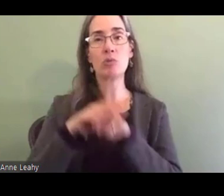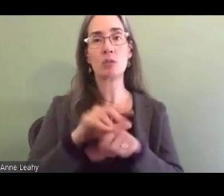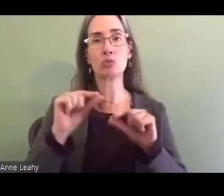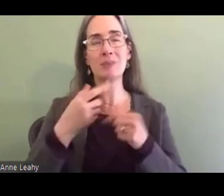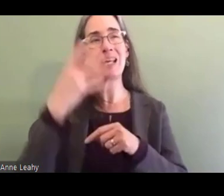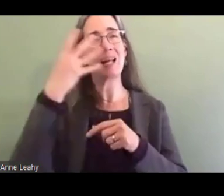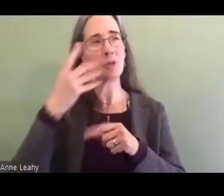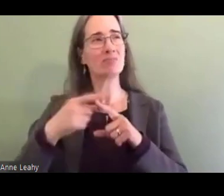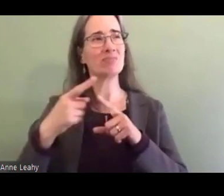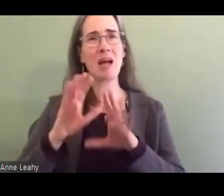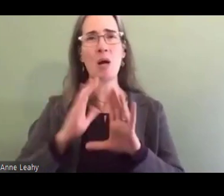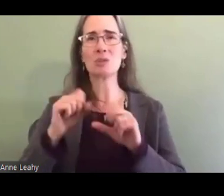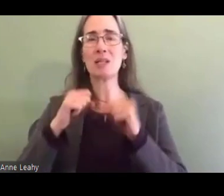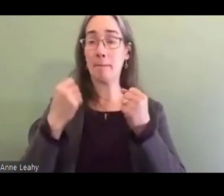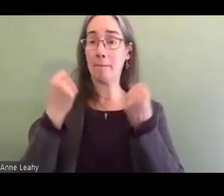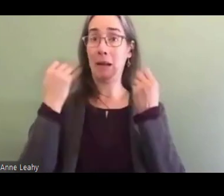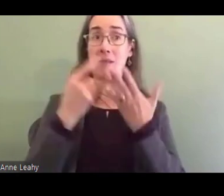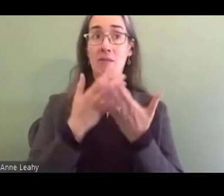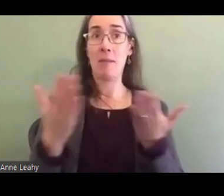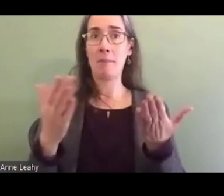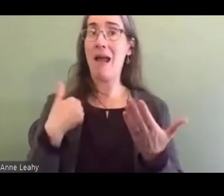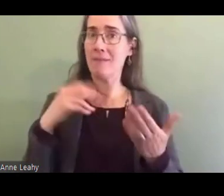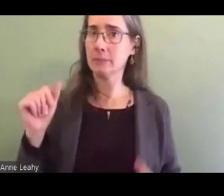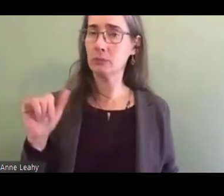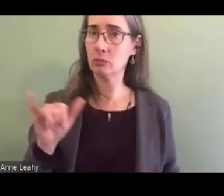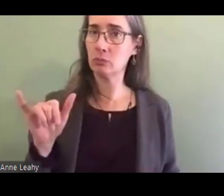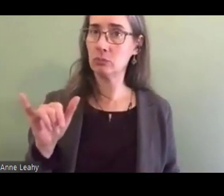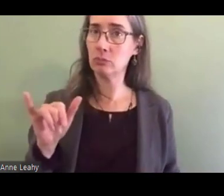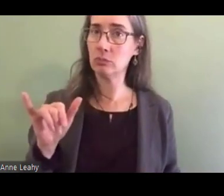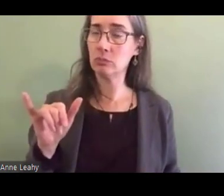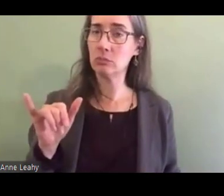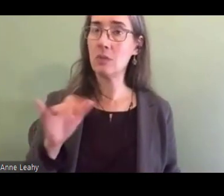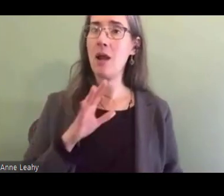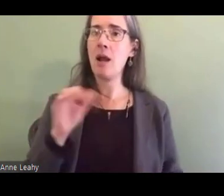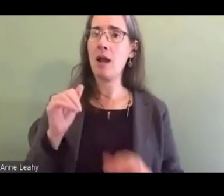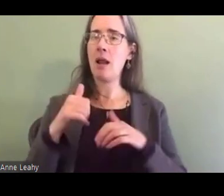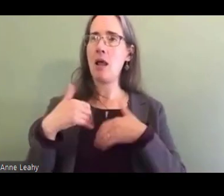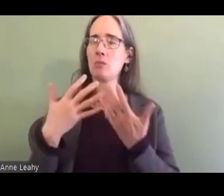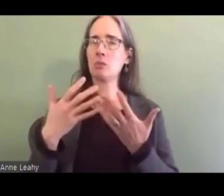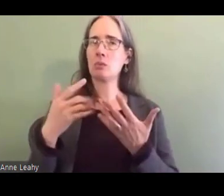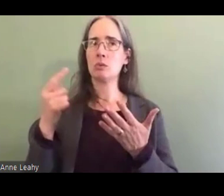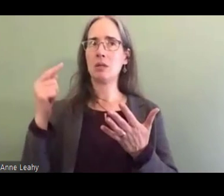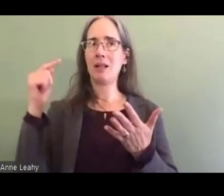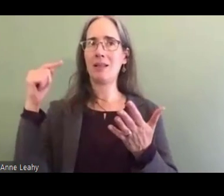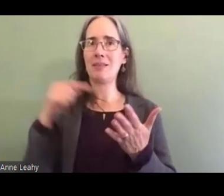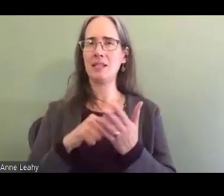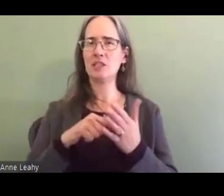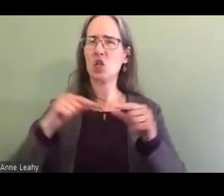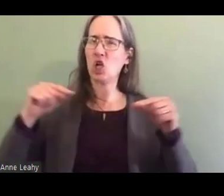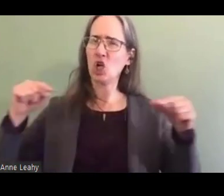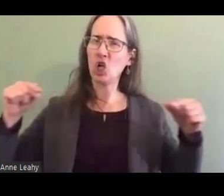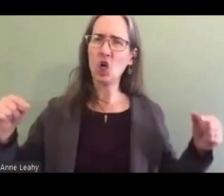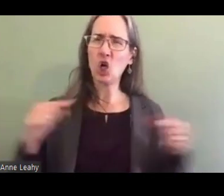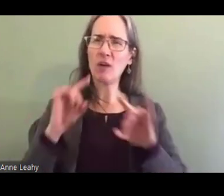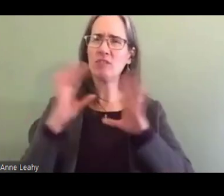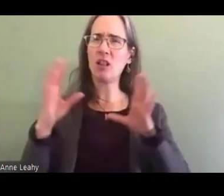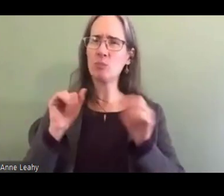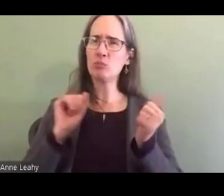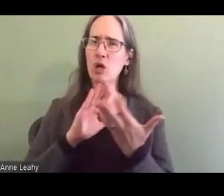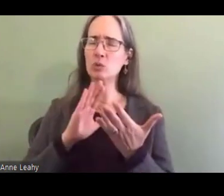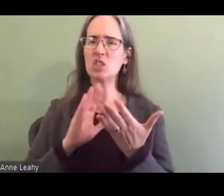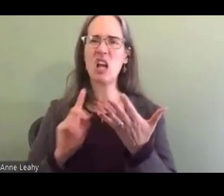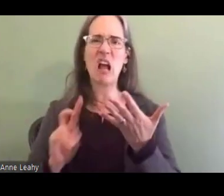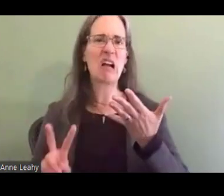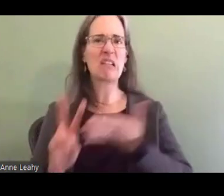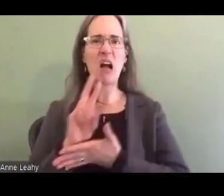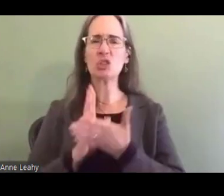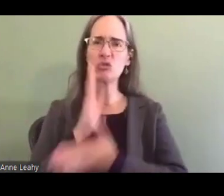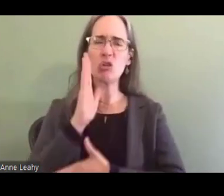Many of whom have disabilities and how this hurtful approach cuts cross all of these dynamics.